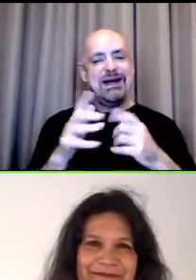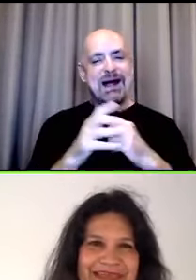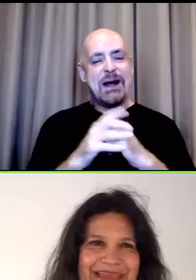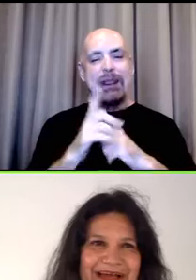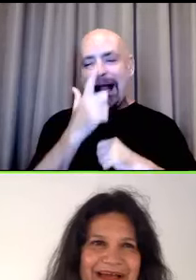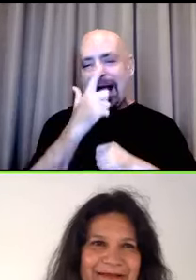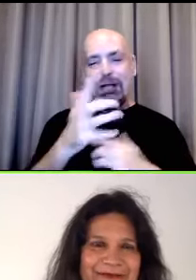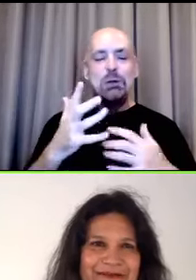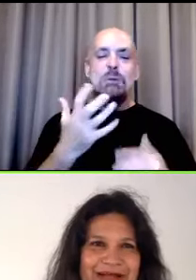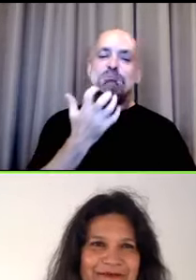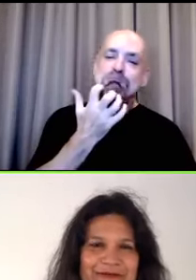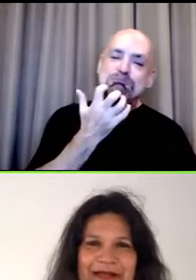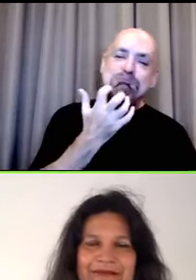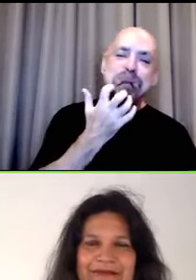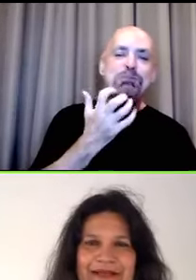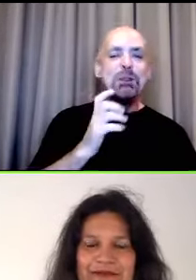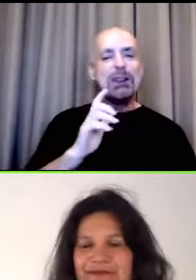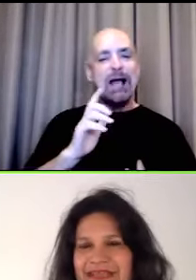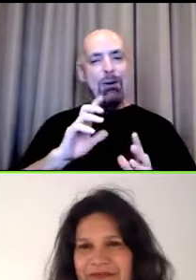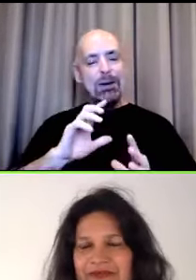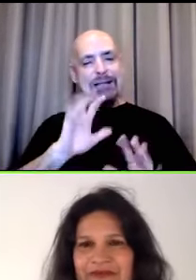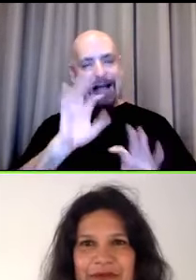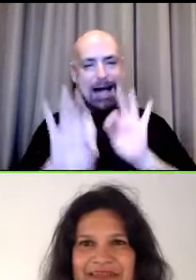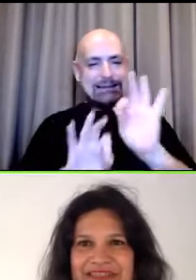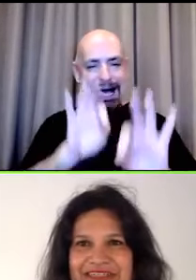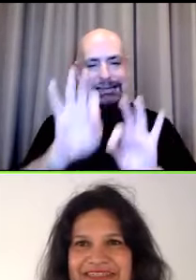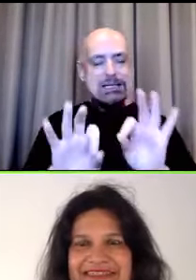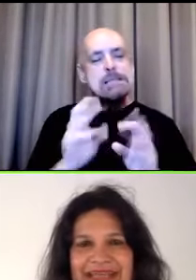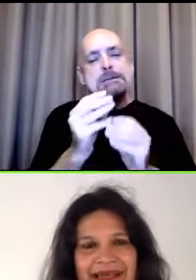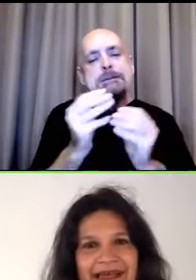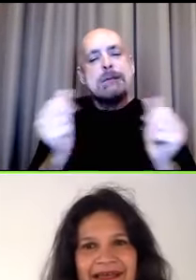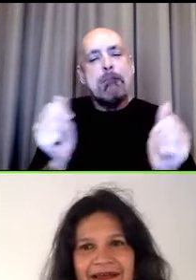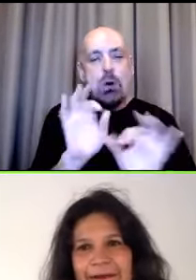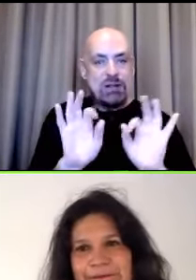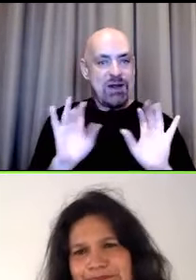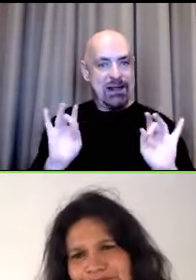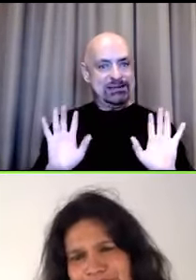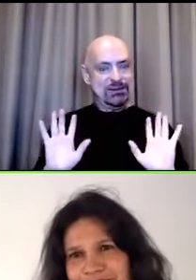so much Professor Sen that was absolutely fantastic. Also just so vastly